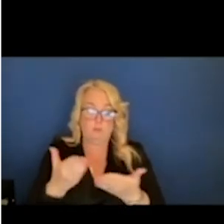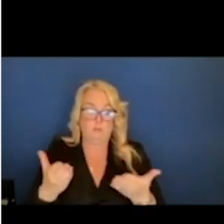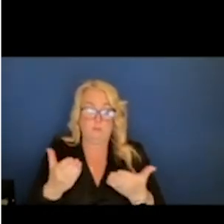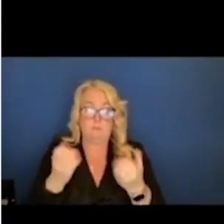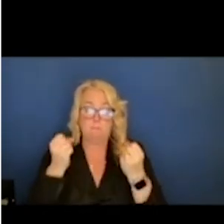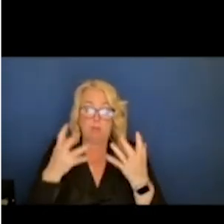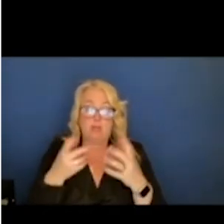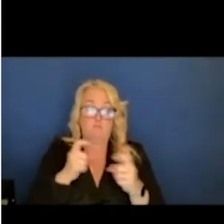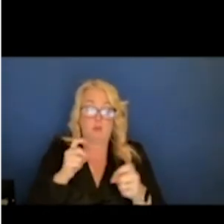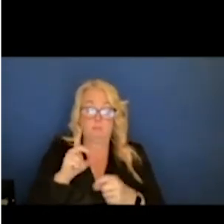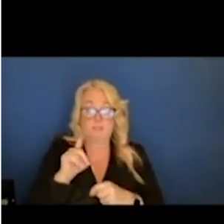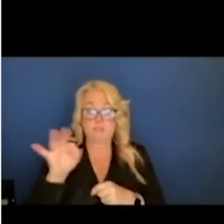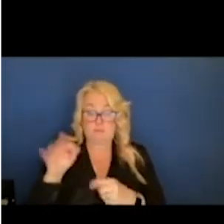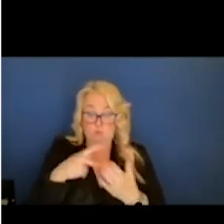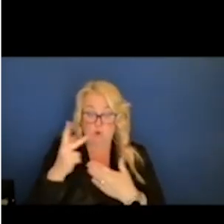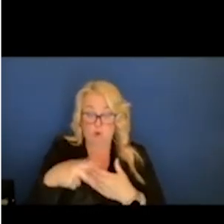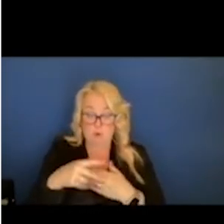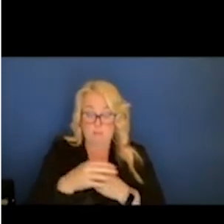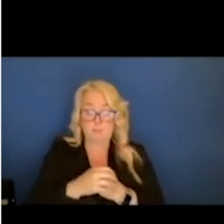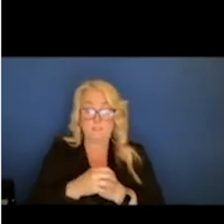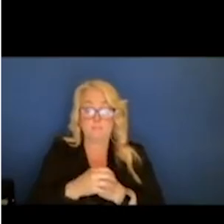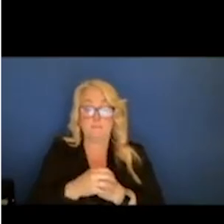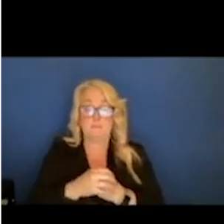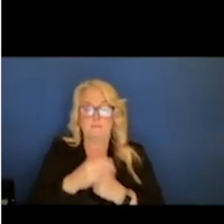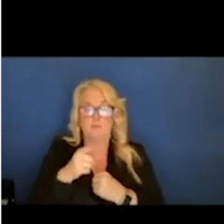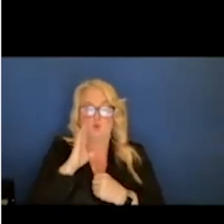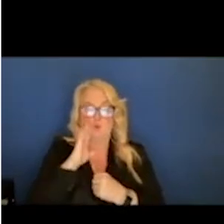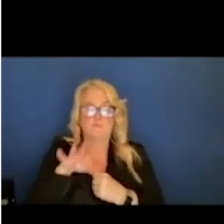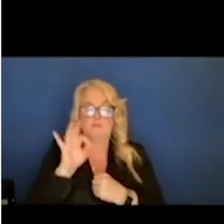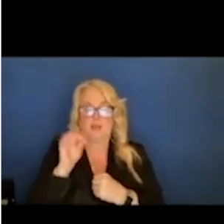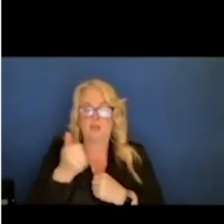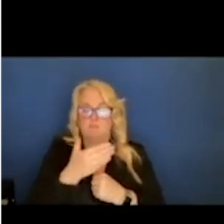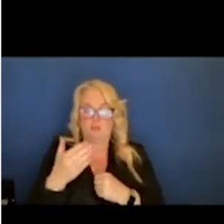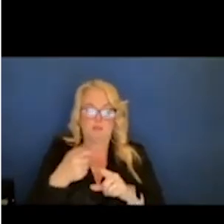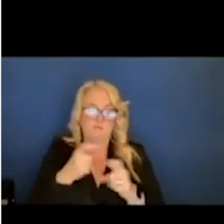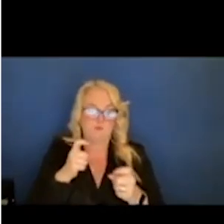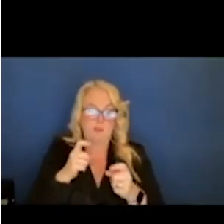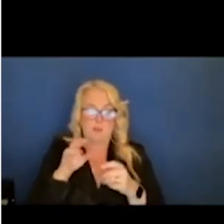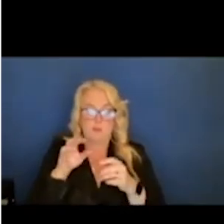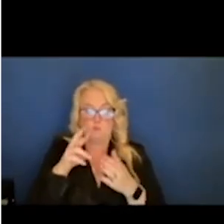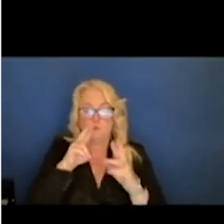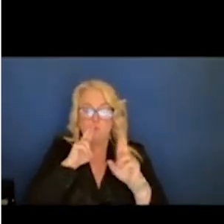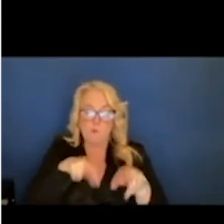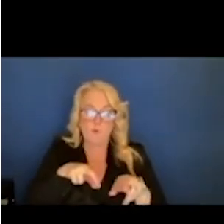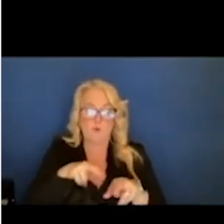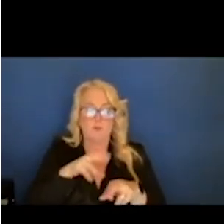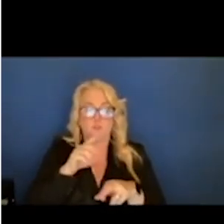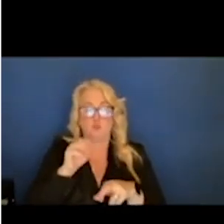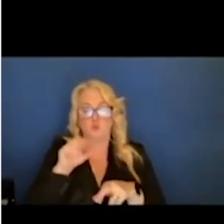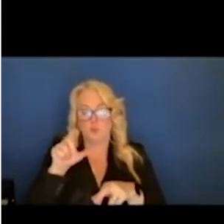including many from DIF programs. You’ll find everything from detailed reports and toolkits